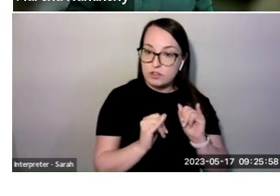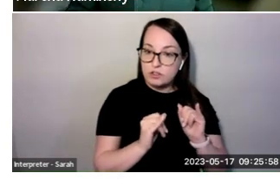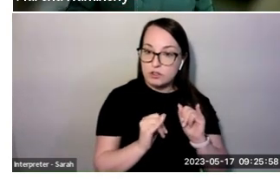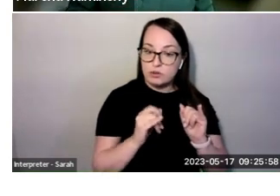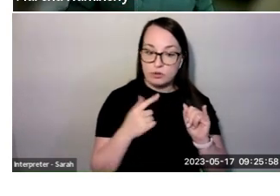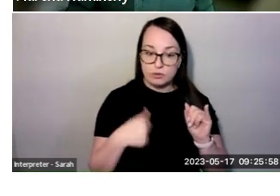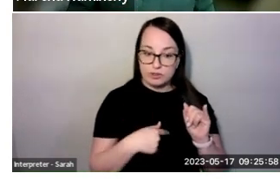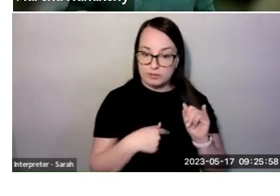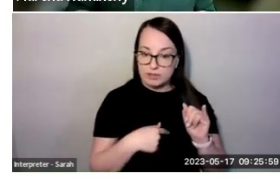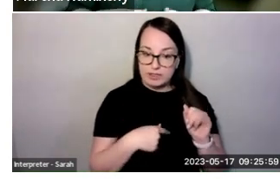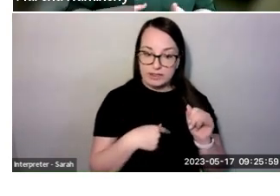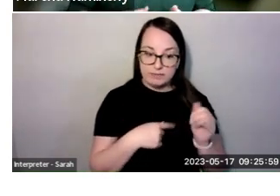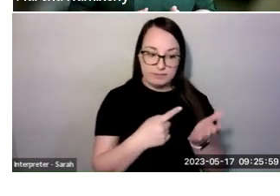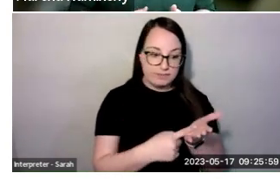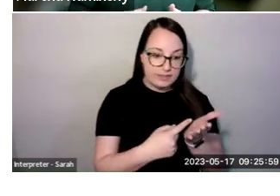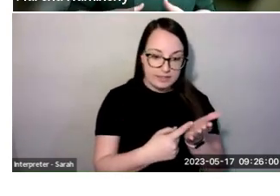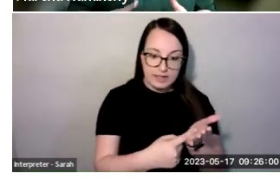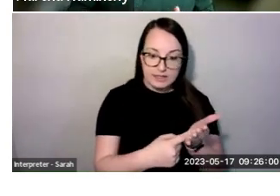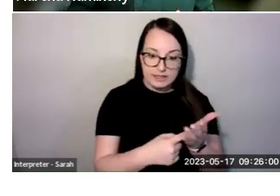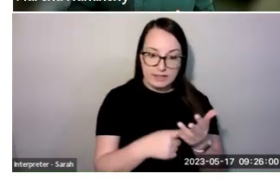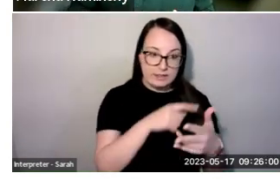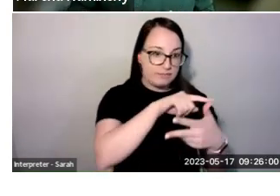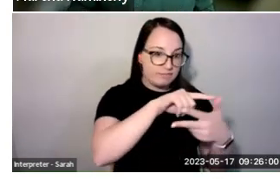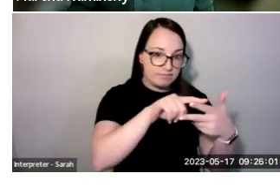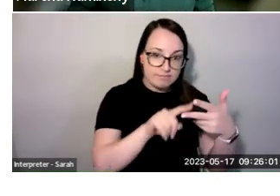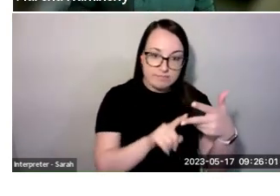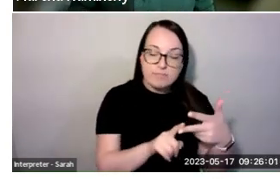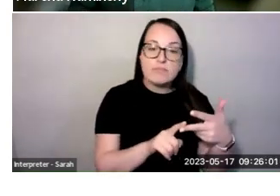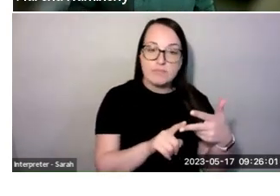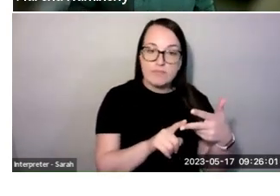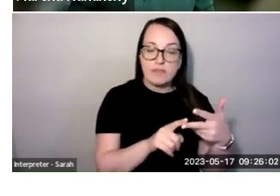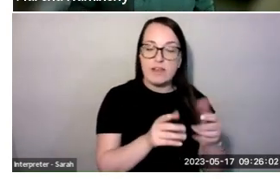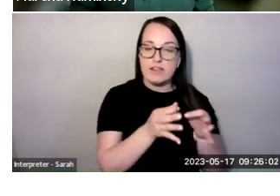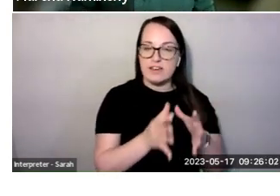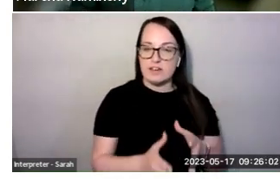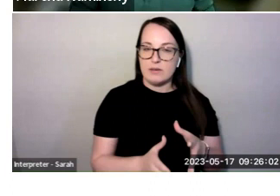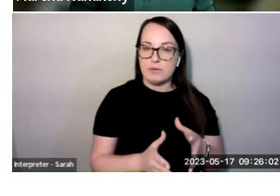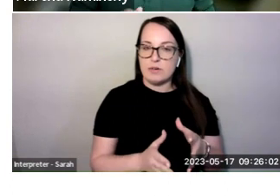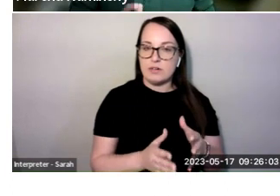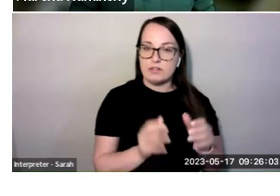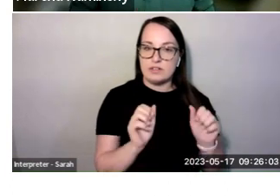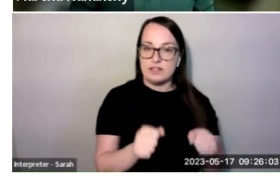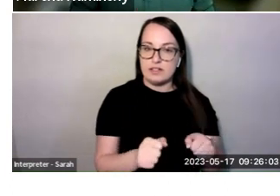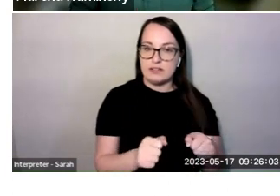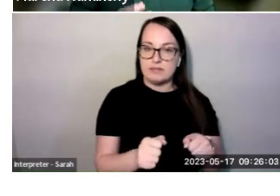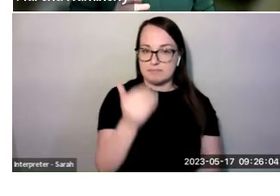interview. We'll talk about A, B and C.